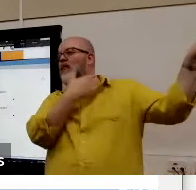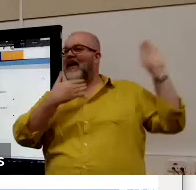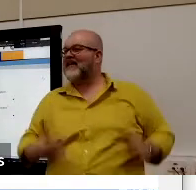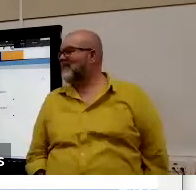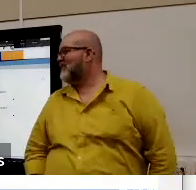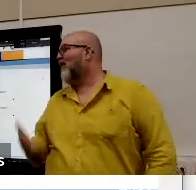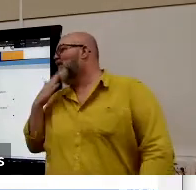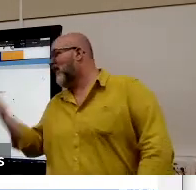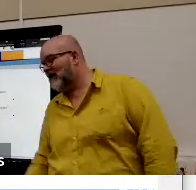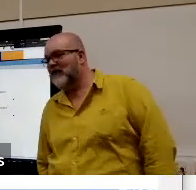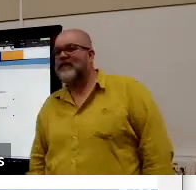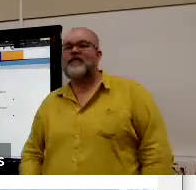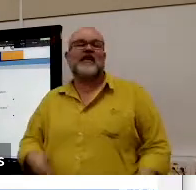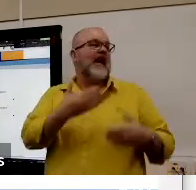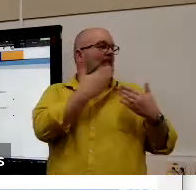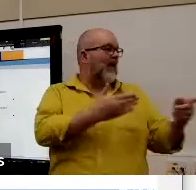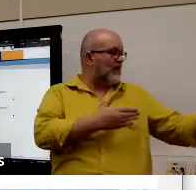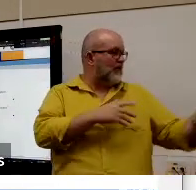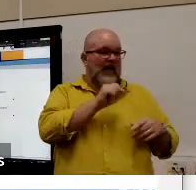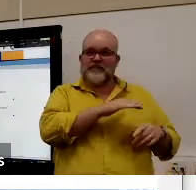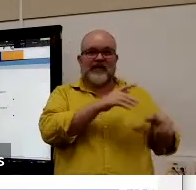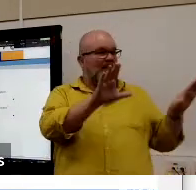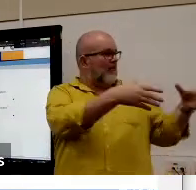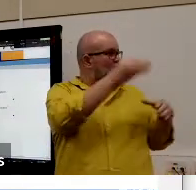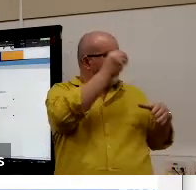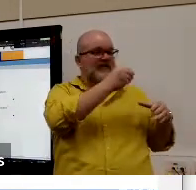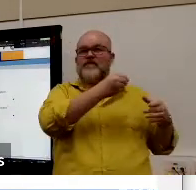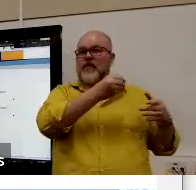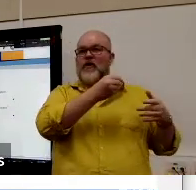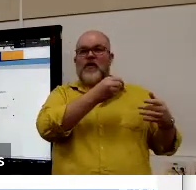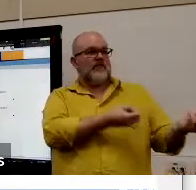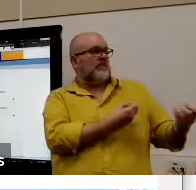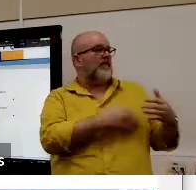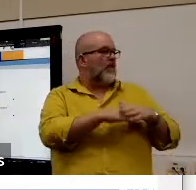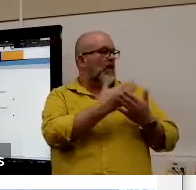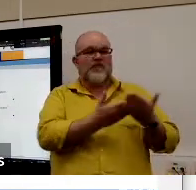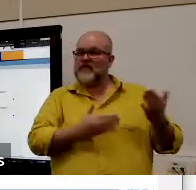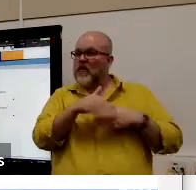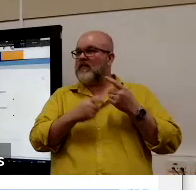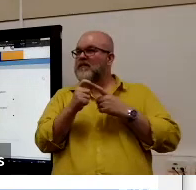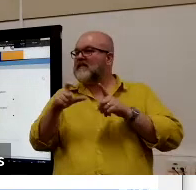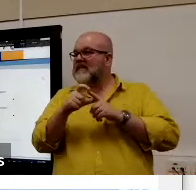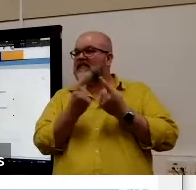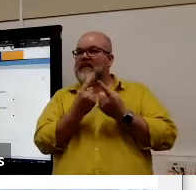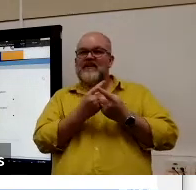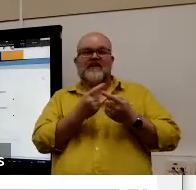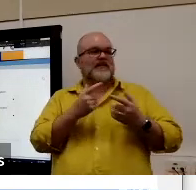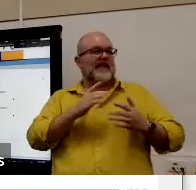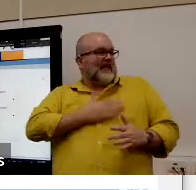"Oh my gosh she's having a look, yeah, get that out of the way." So thank you for that, thank you for the committee for giving me the information about PD and